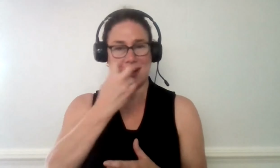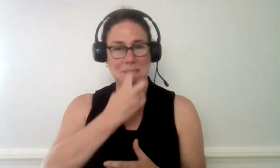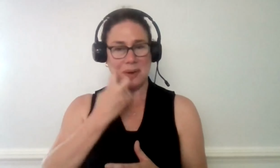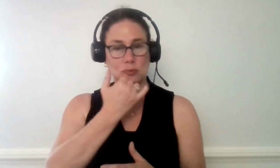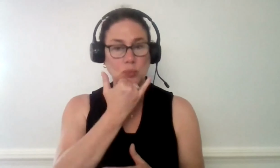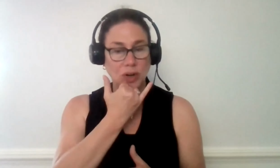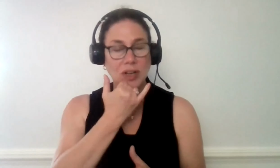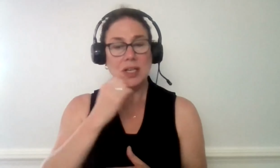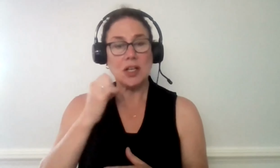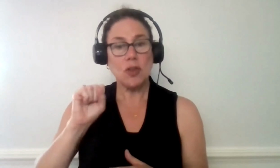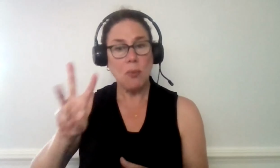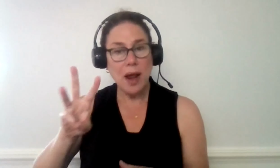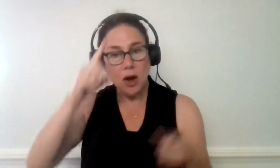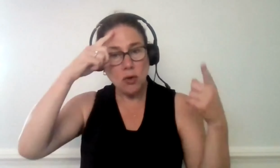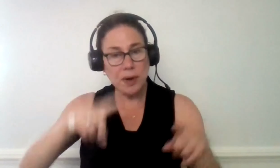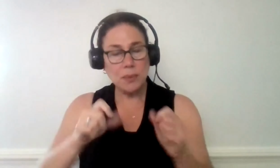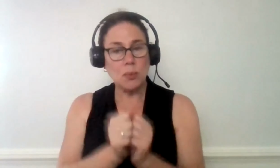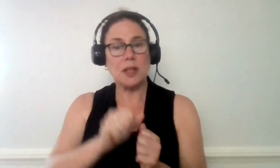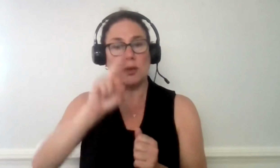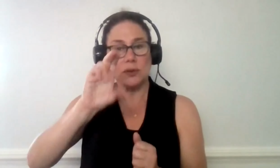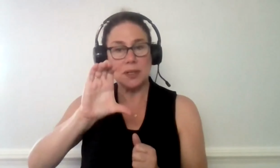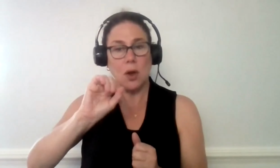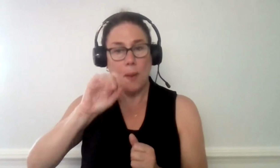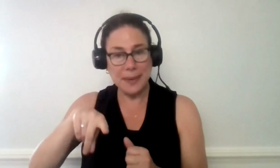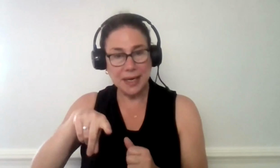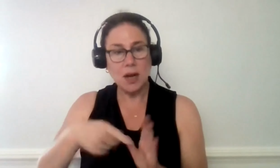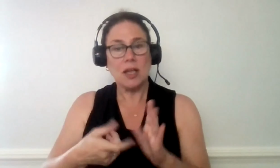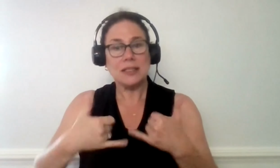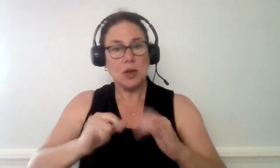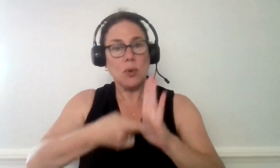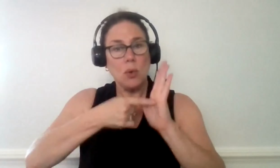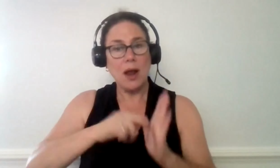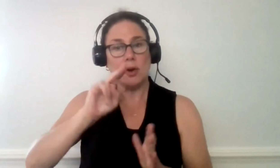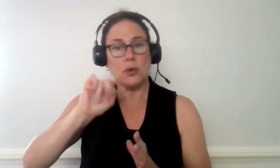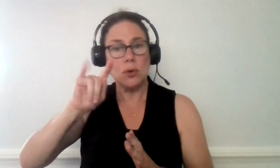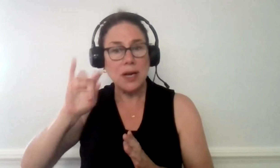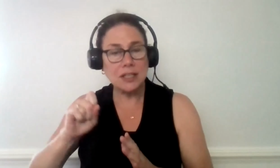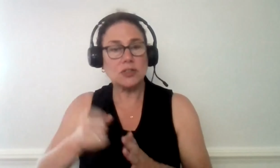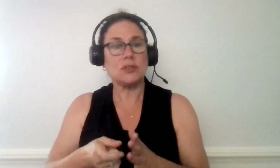The software agreements with UCOP still require units to initiate purchase orders with the vendor.